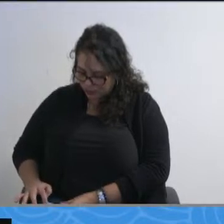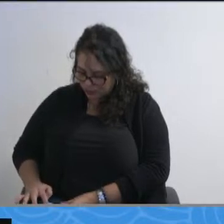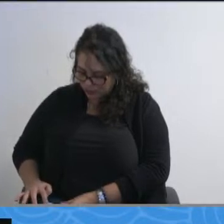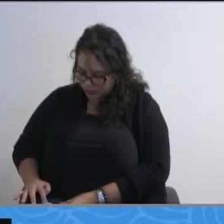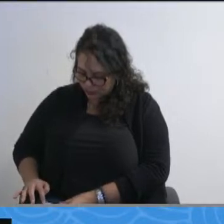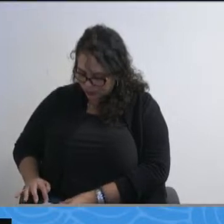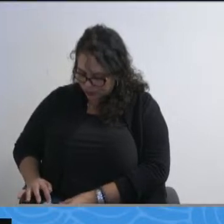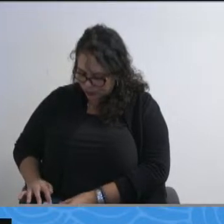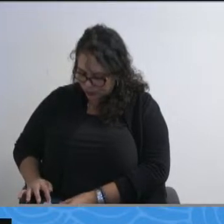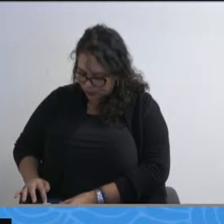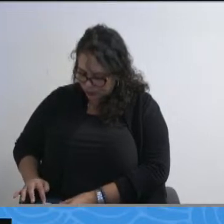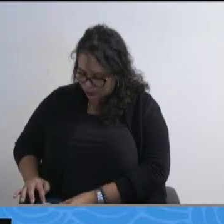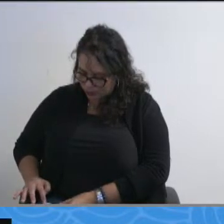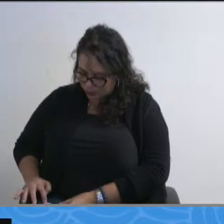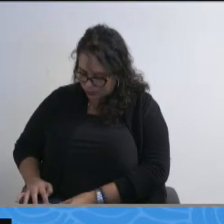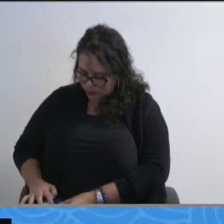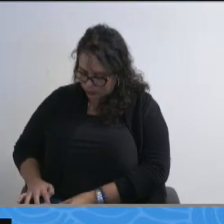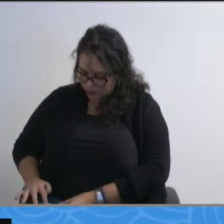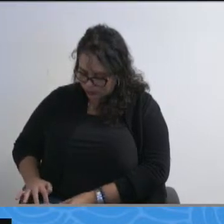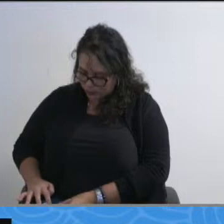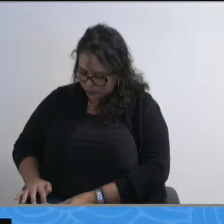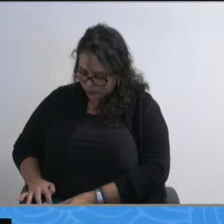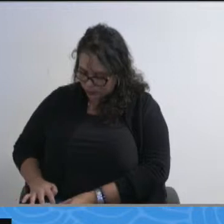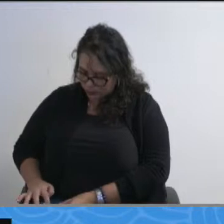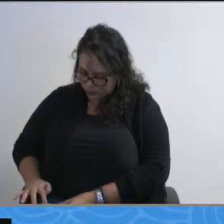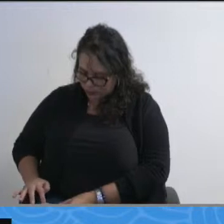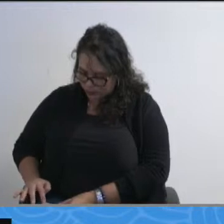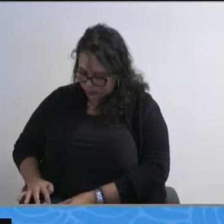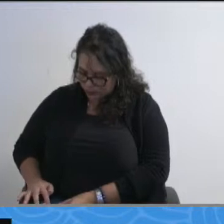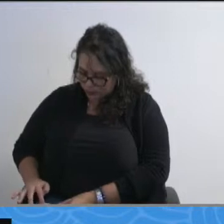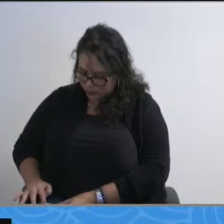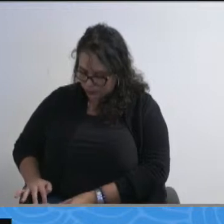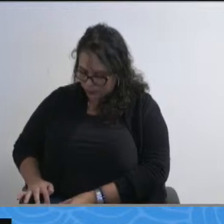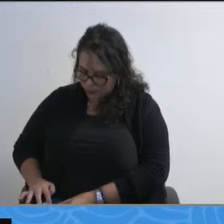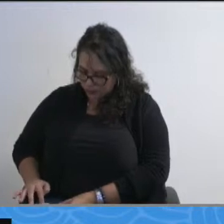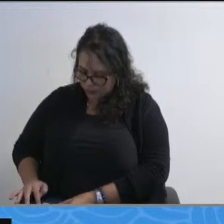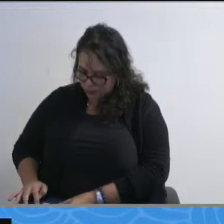And so, we released an RFP, which is a...